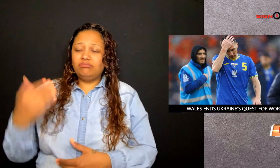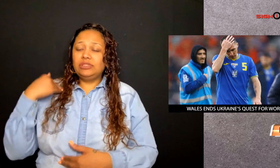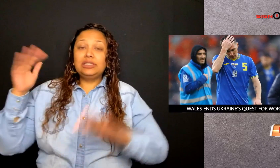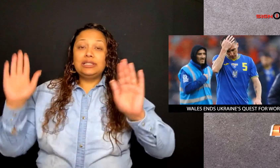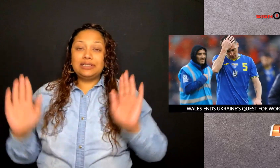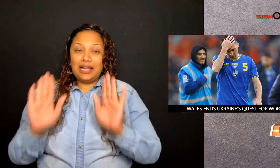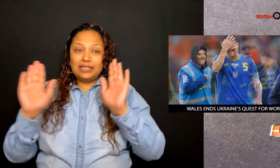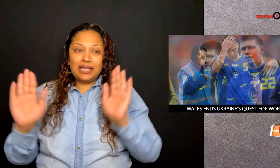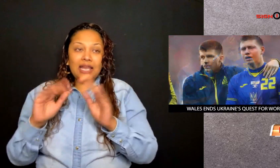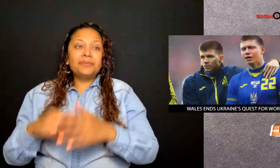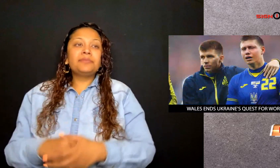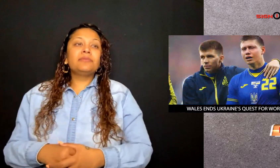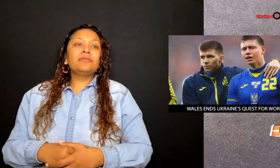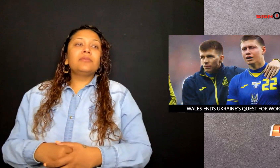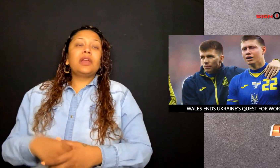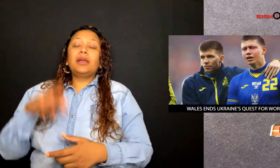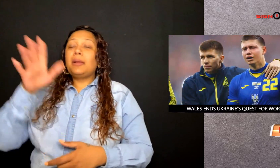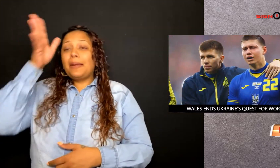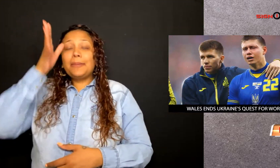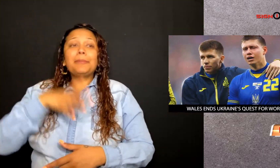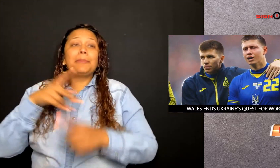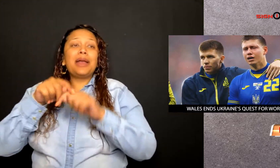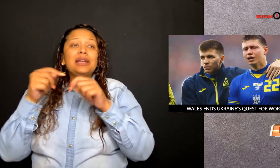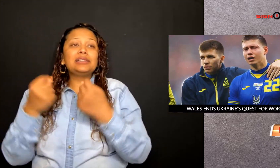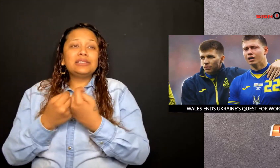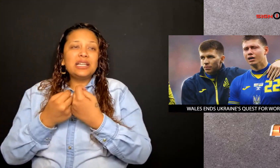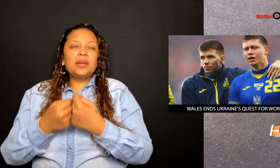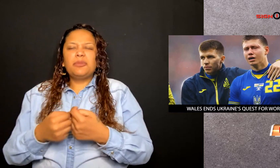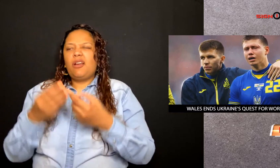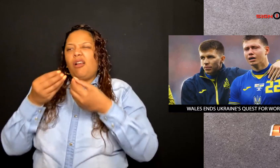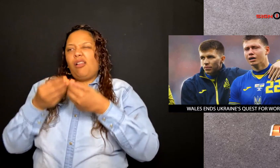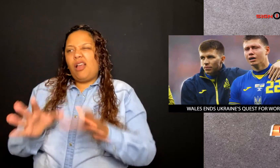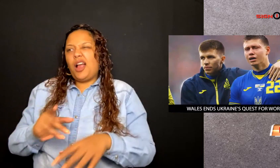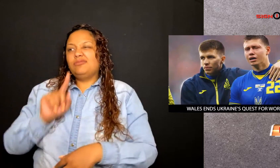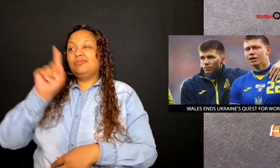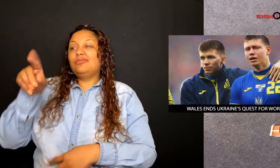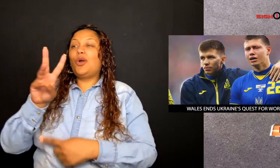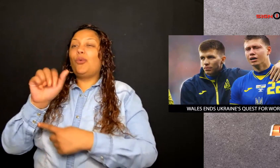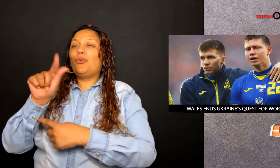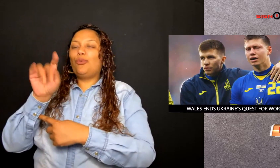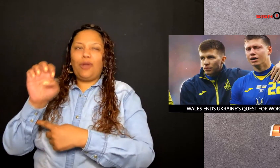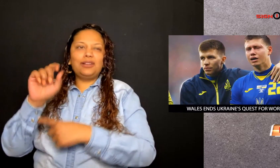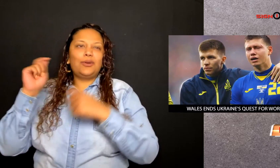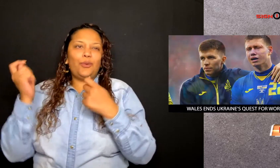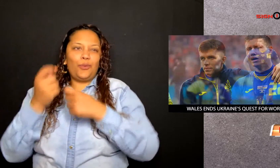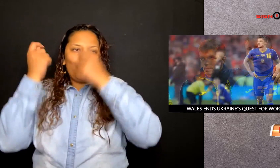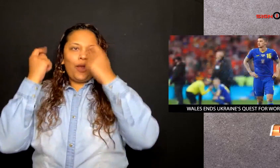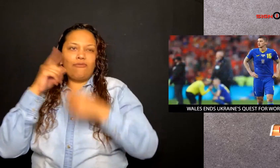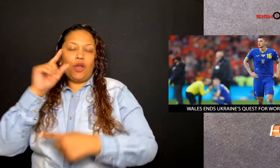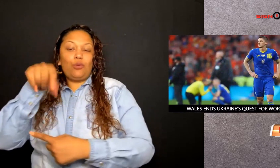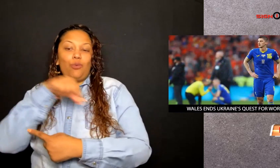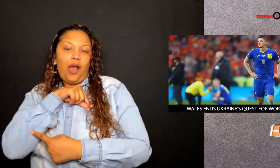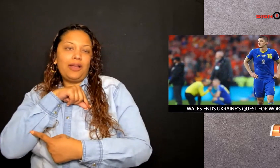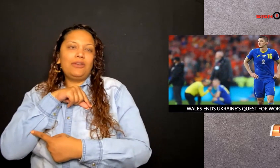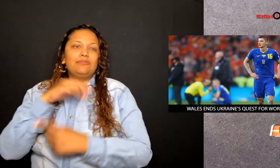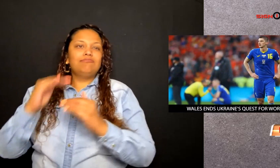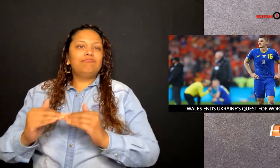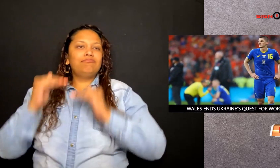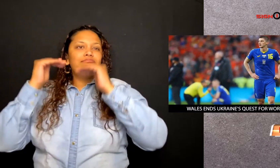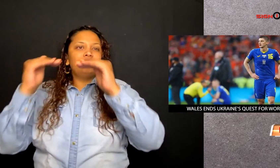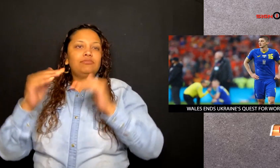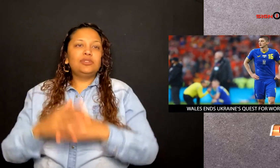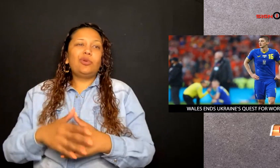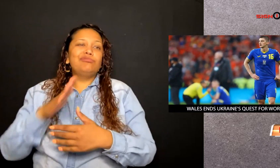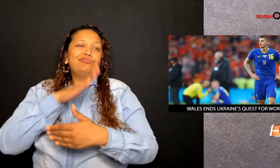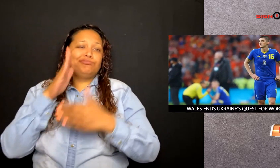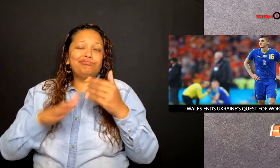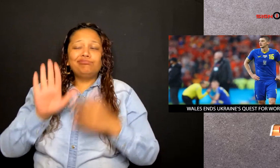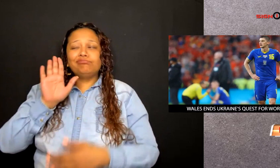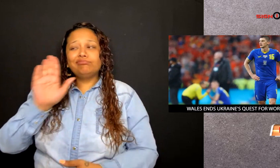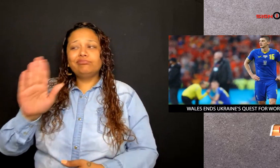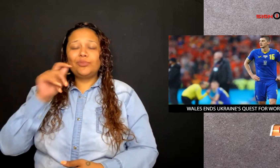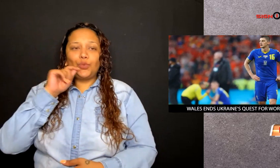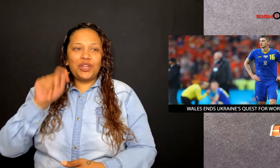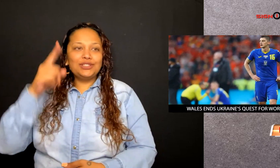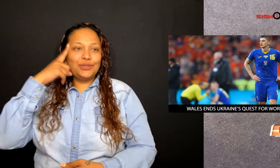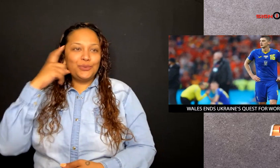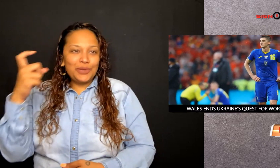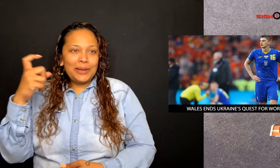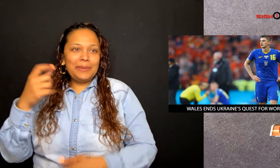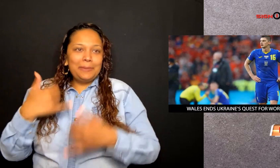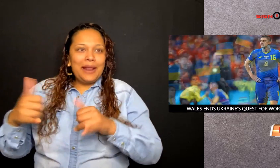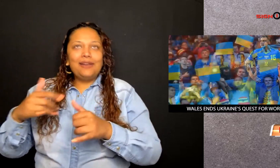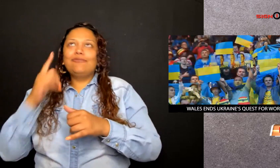loss on Sunday the men's team lost to Wales 1-0 in a qualifying